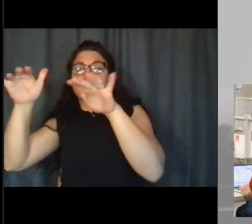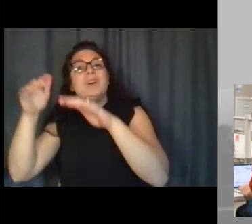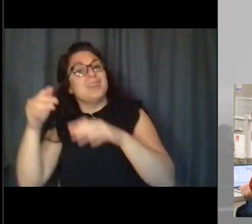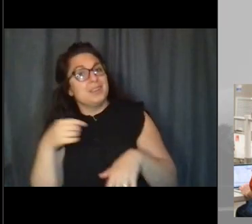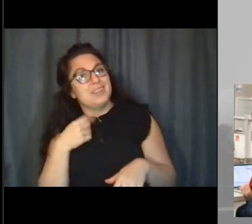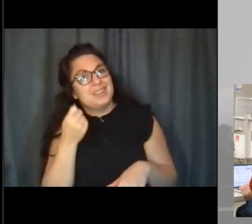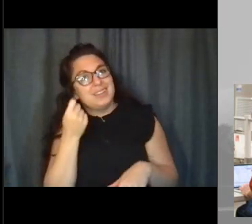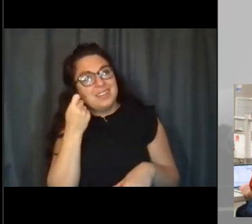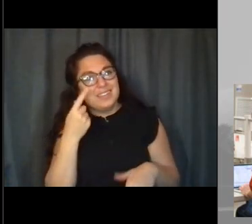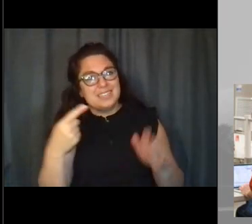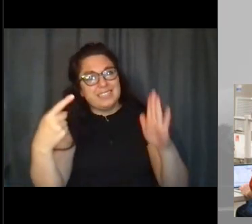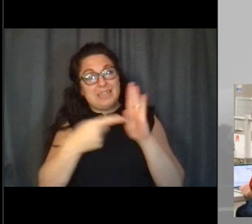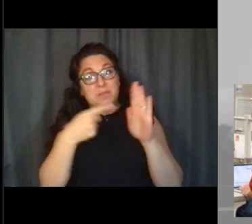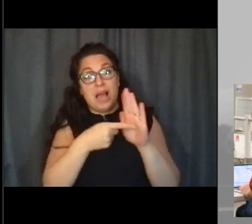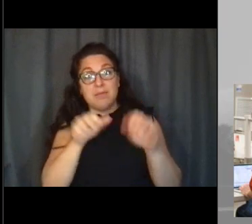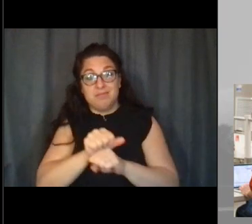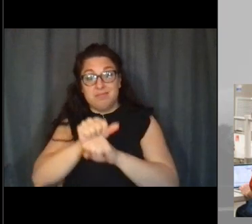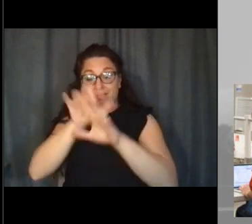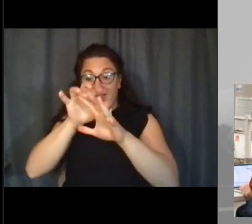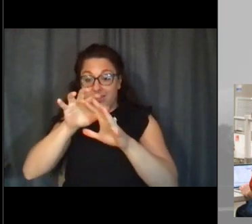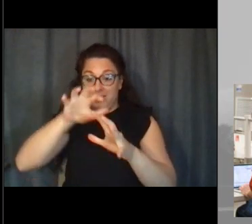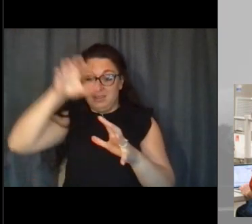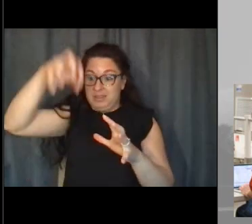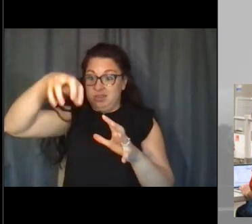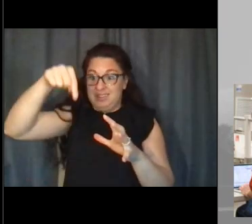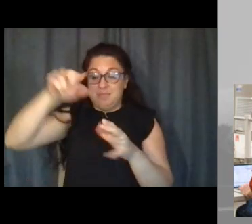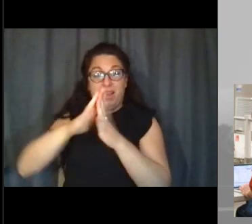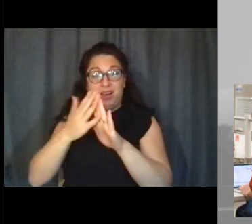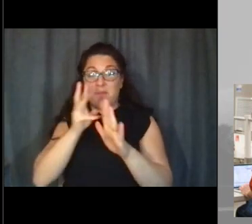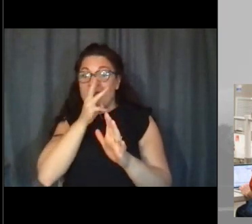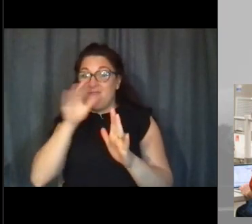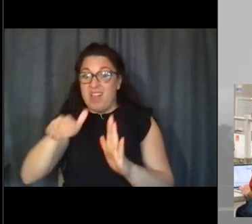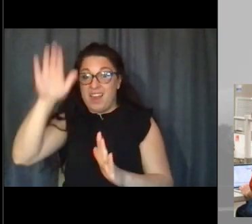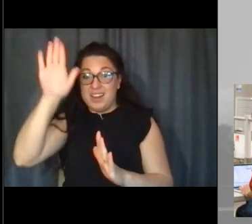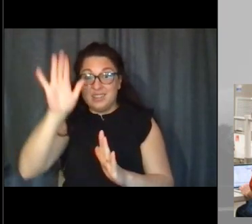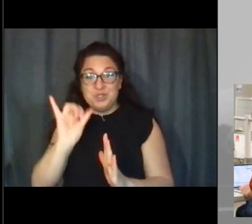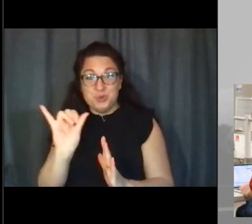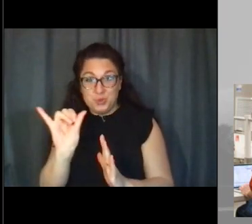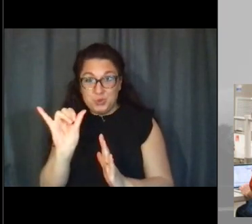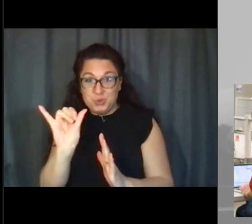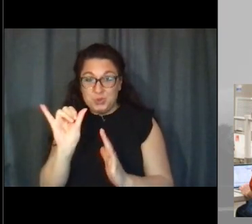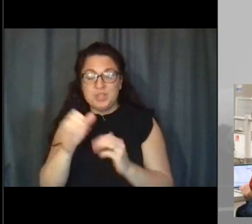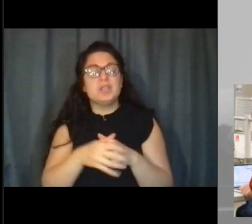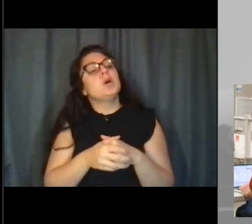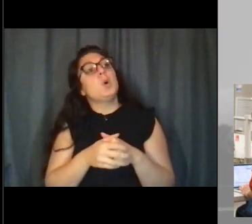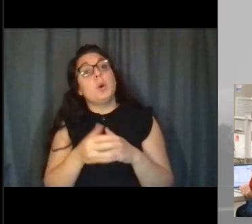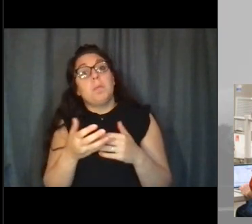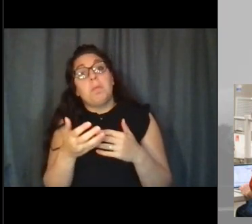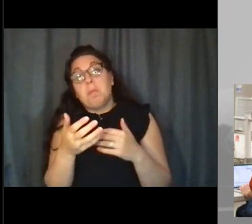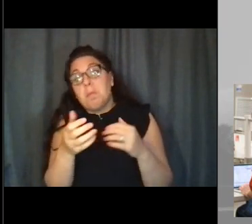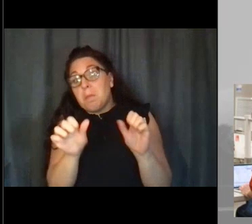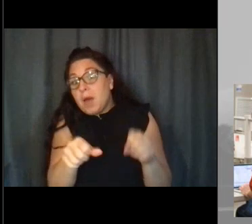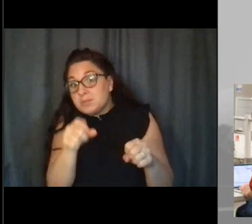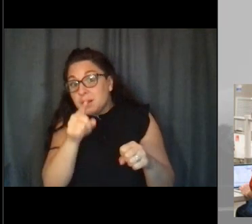on top of hills, get flooded. So just because you're higher up doesn't necessarily mean that you don't have to worry about it.